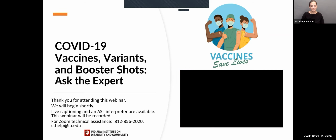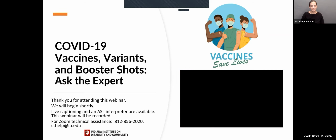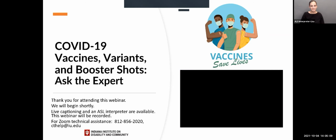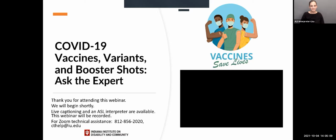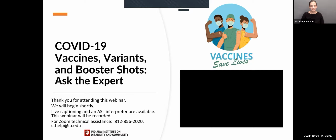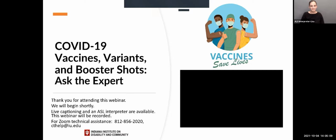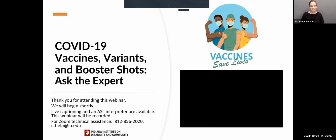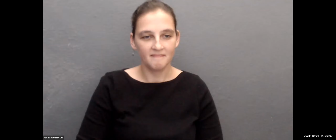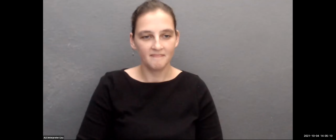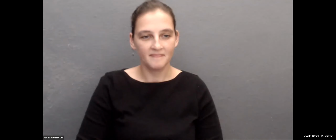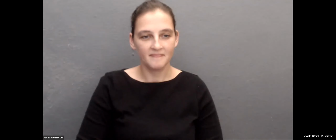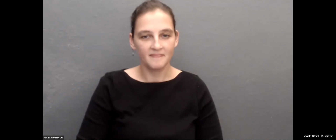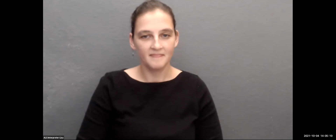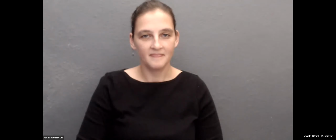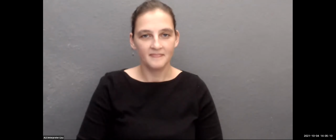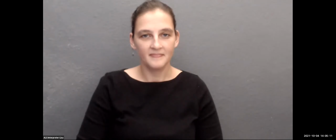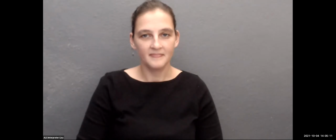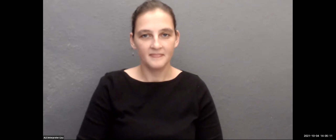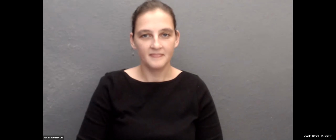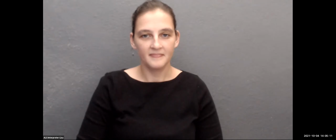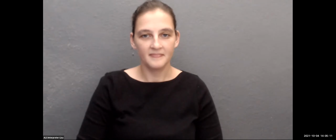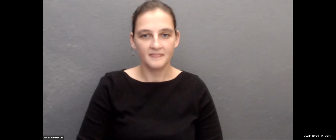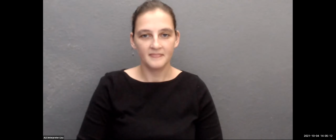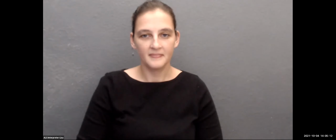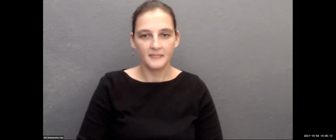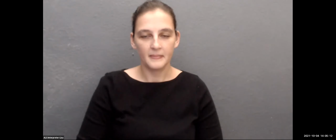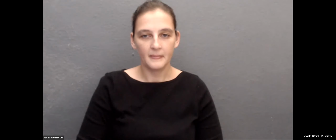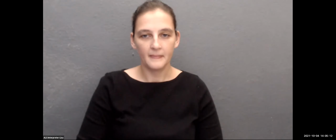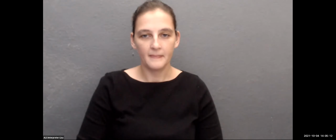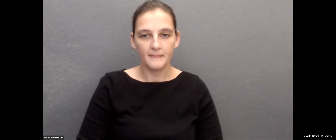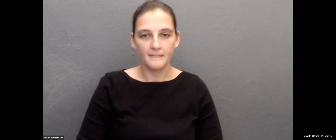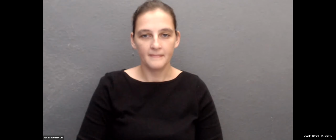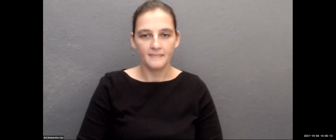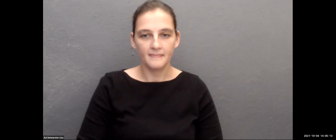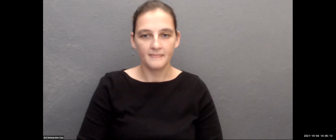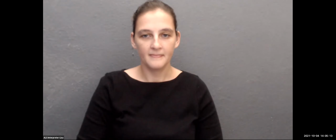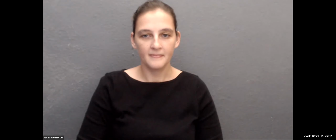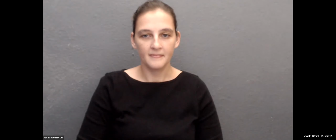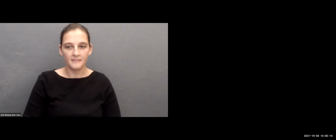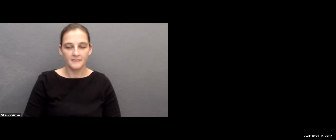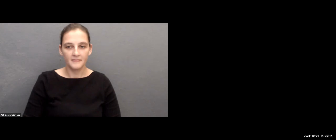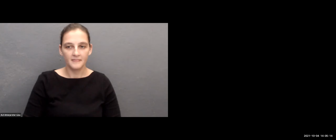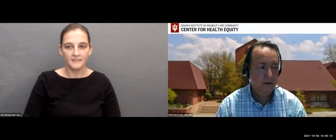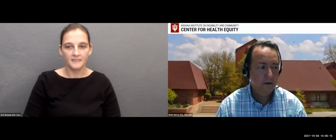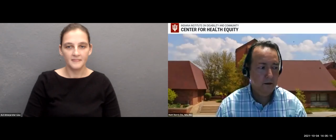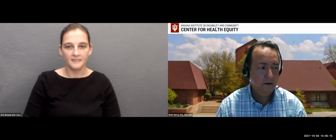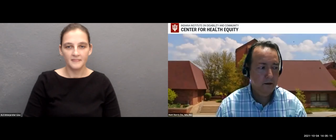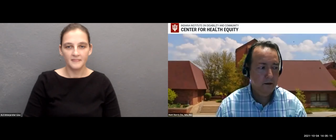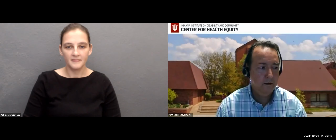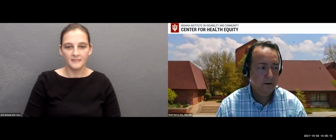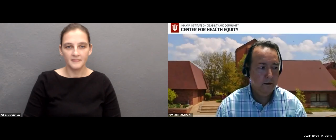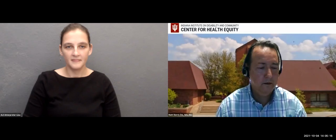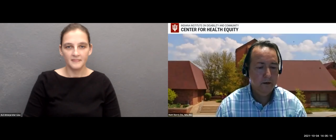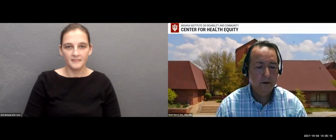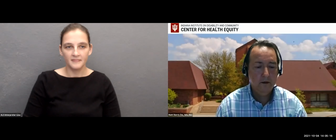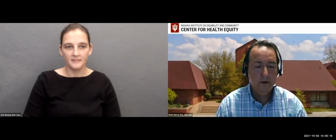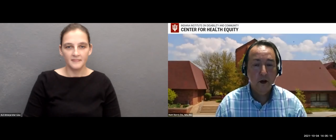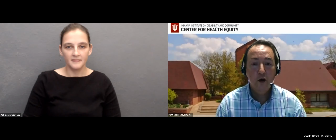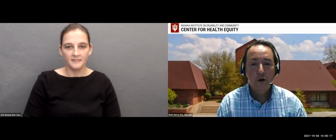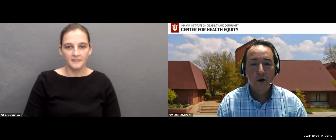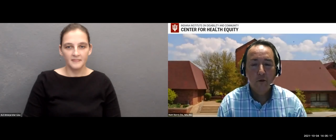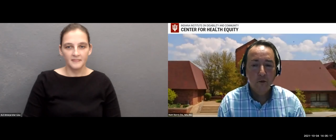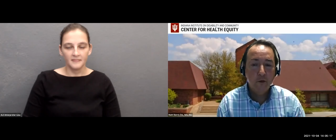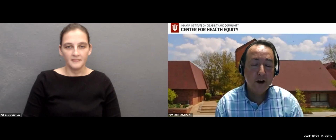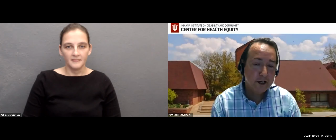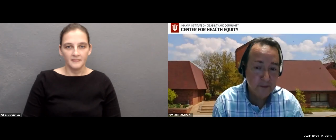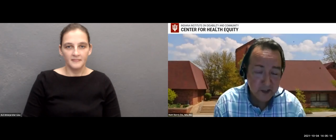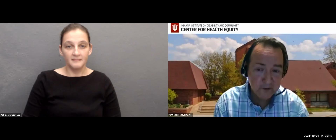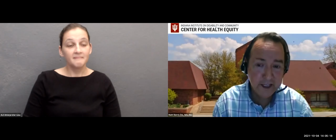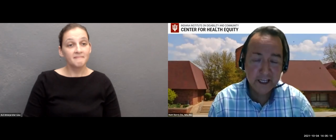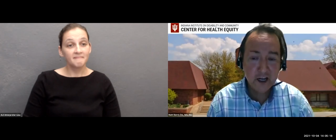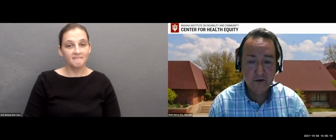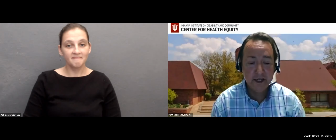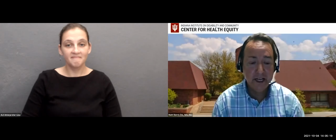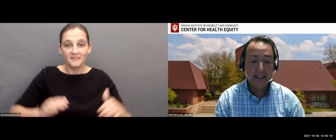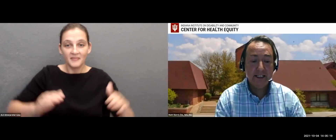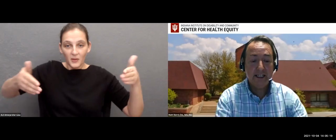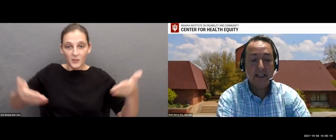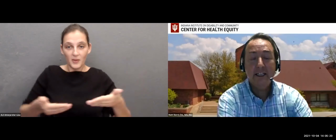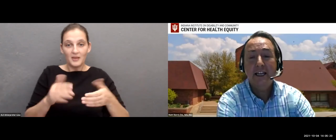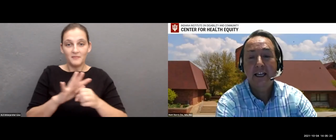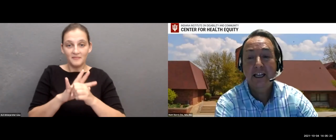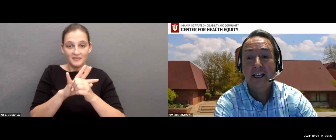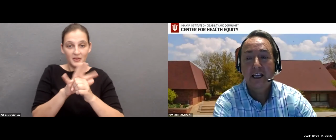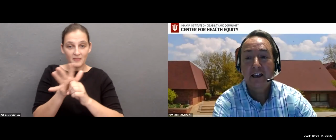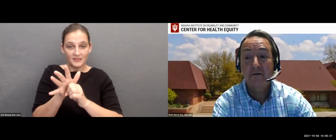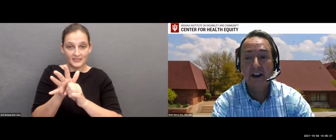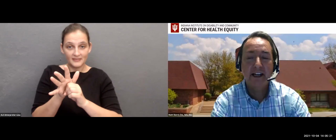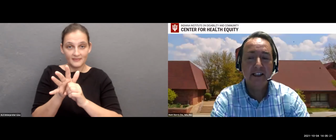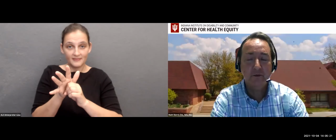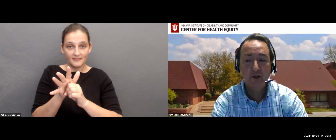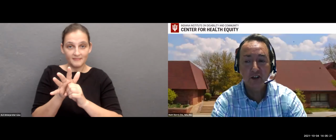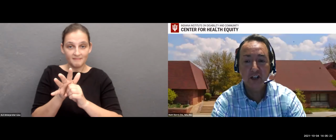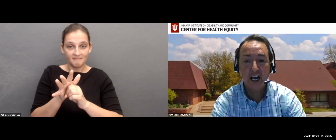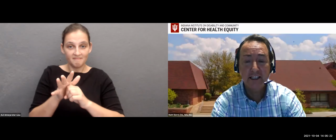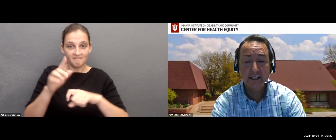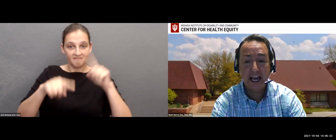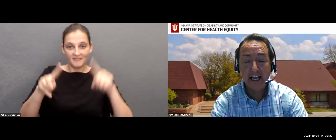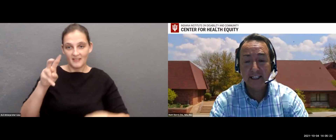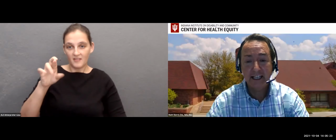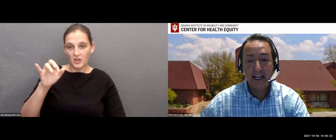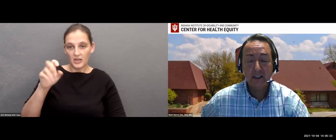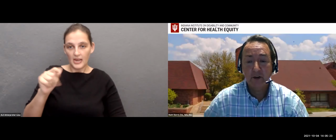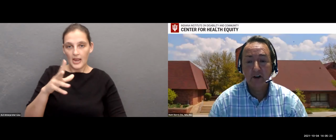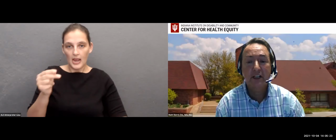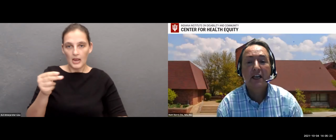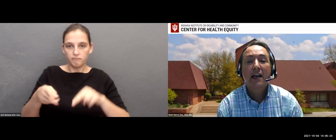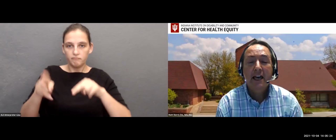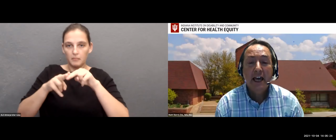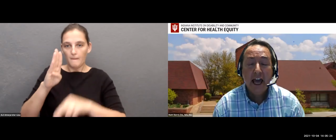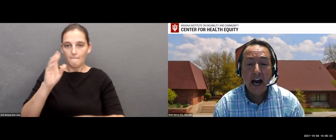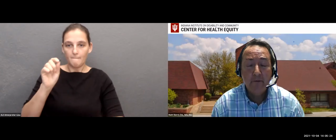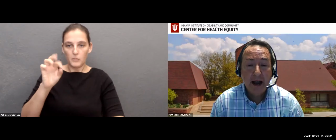Matt Norris: Welcome to the COVID-19: Variants and Booster Shots Ask the Expert.